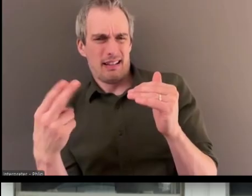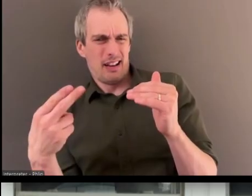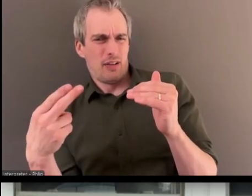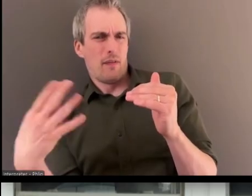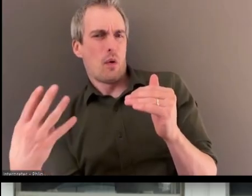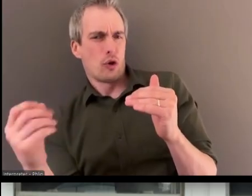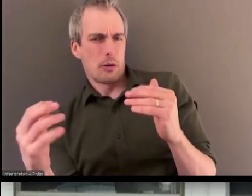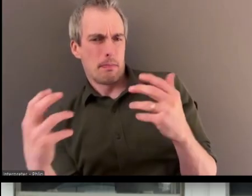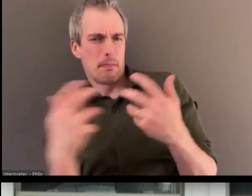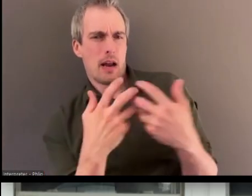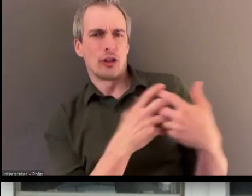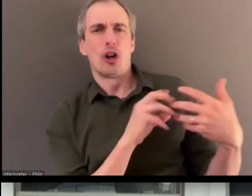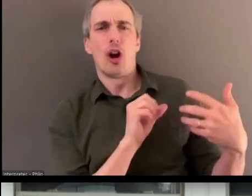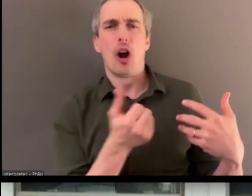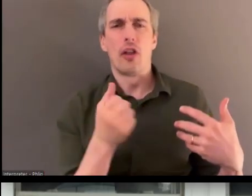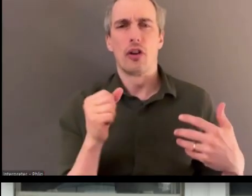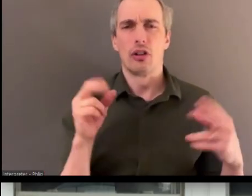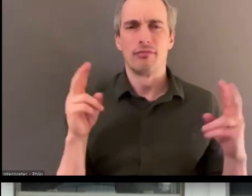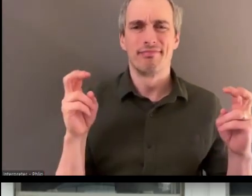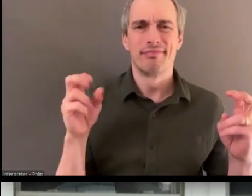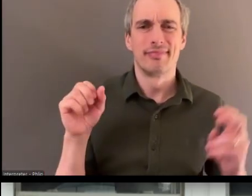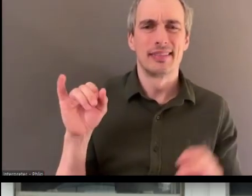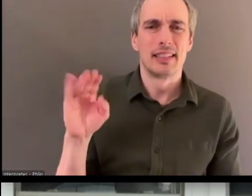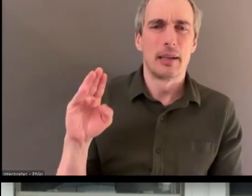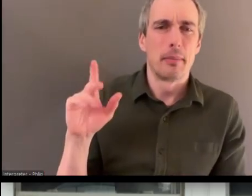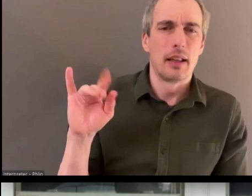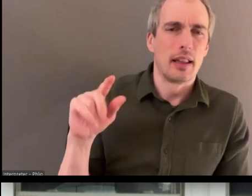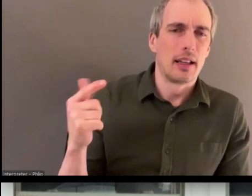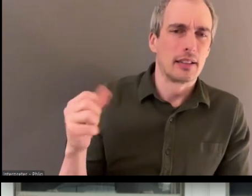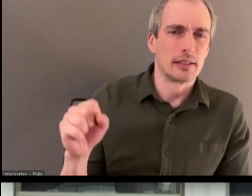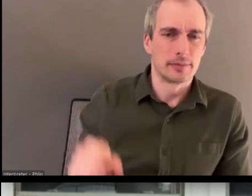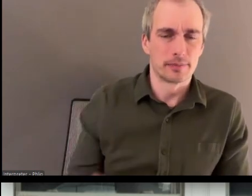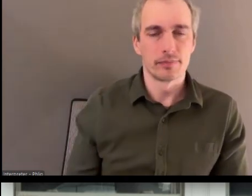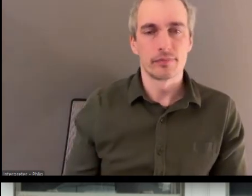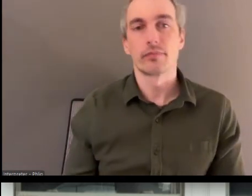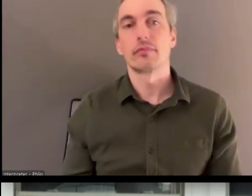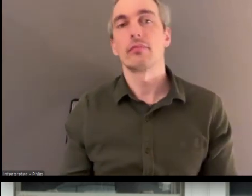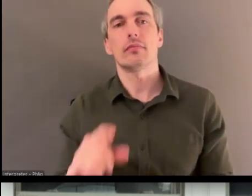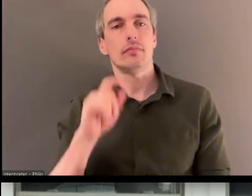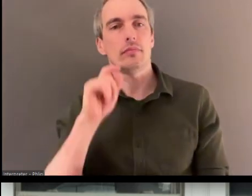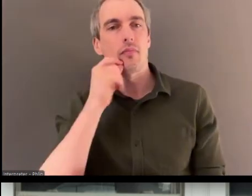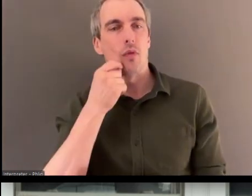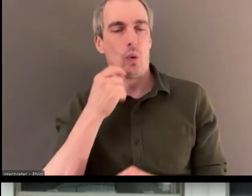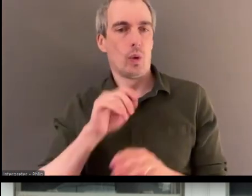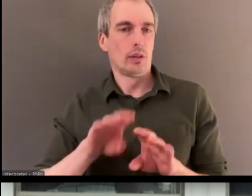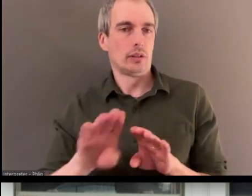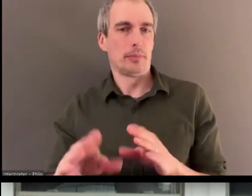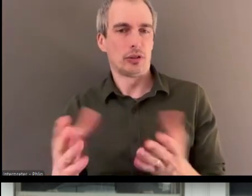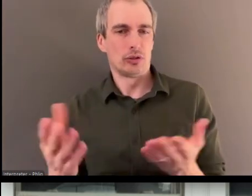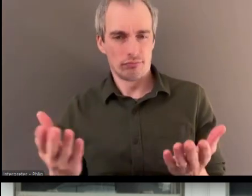Here's the cool step, the translation step. So we'll look at some of the different decisions that it made.